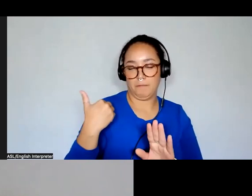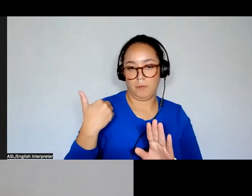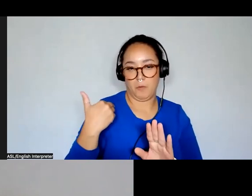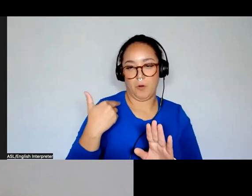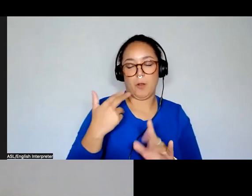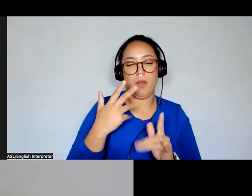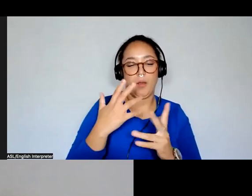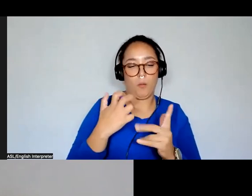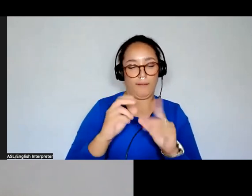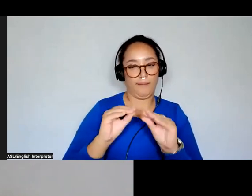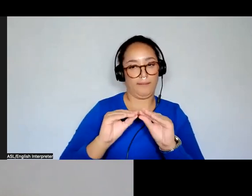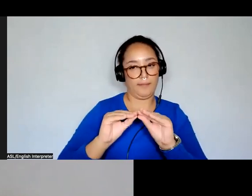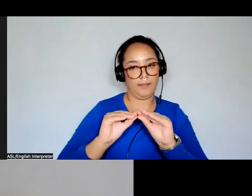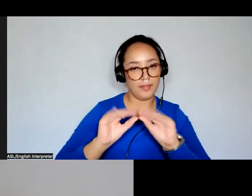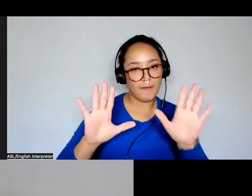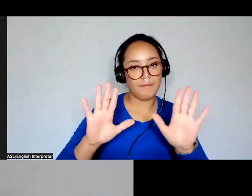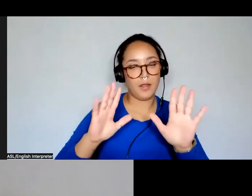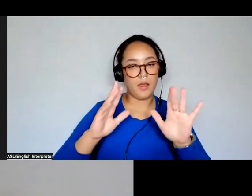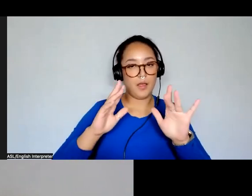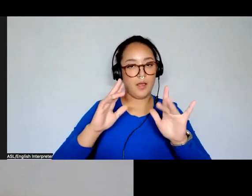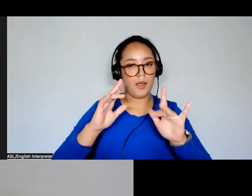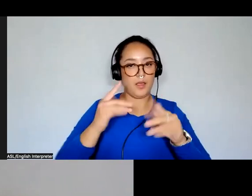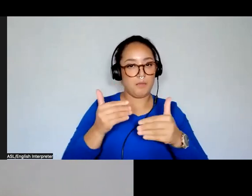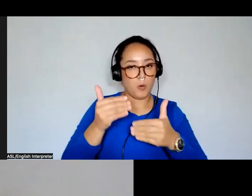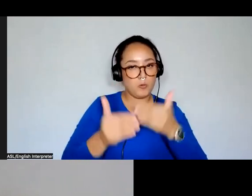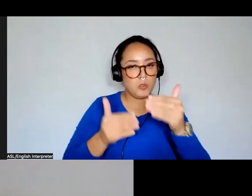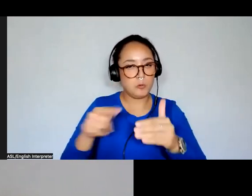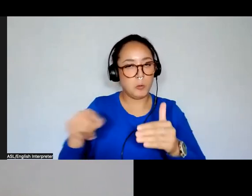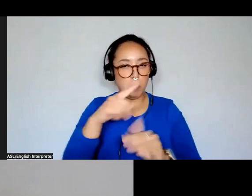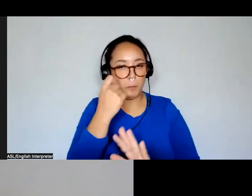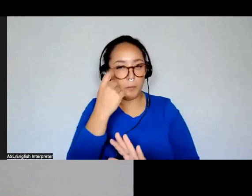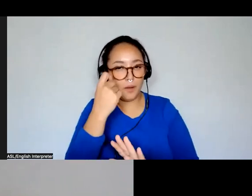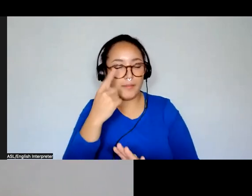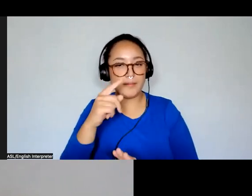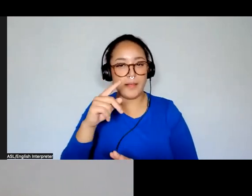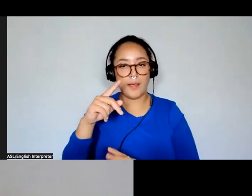that everybody understands how Black Creek Community Farm fits into this.